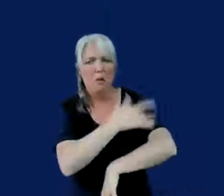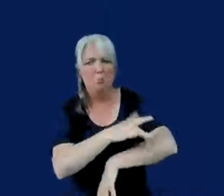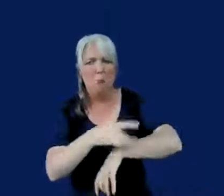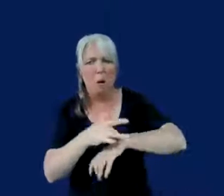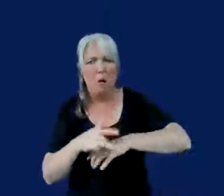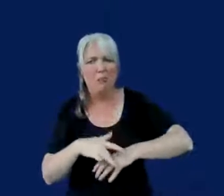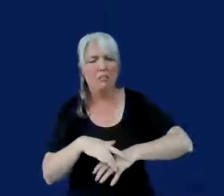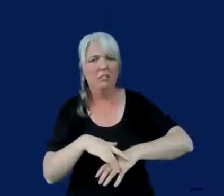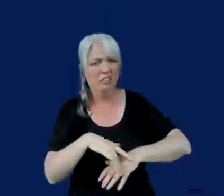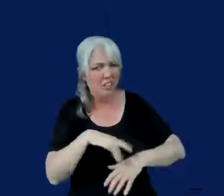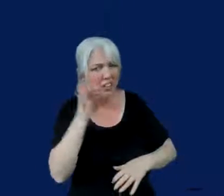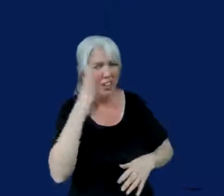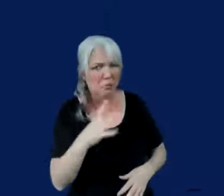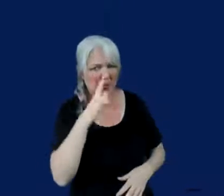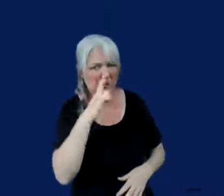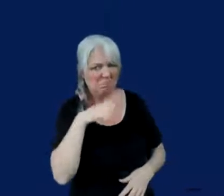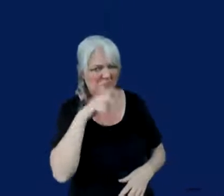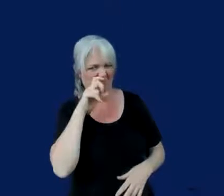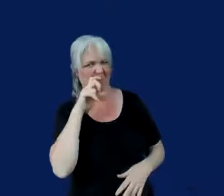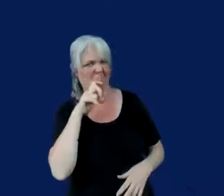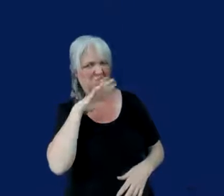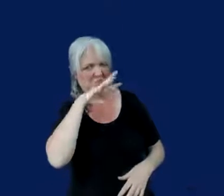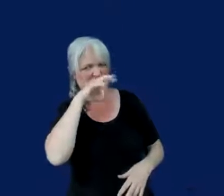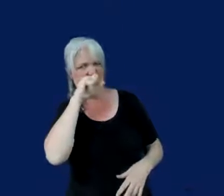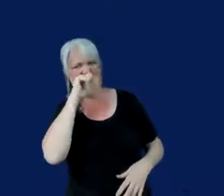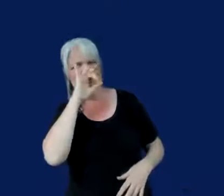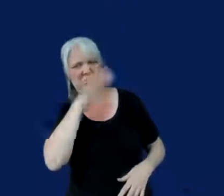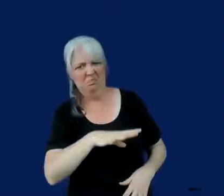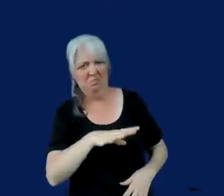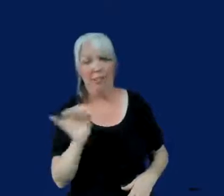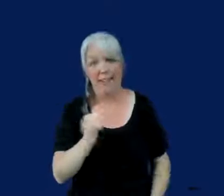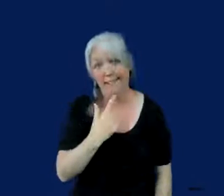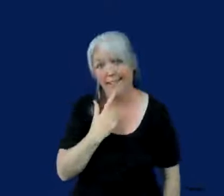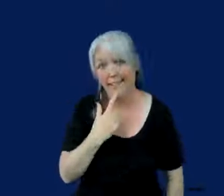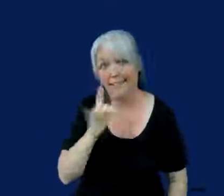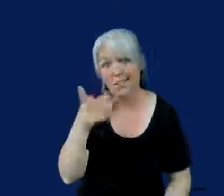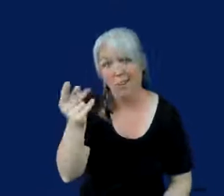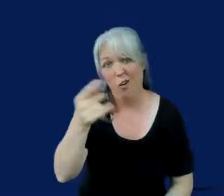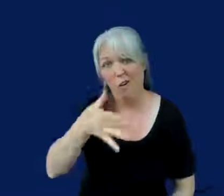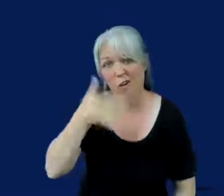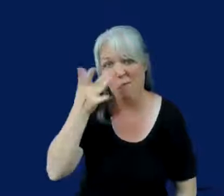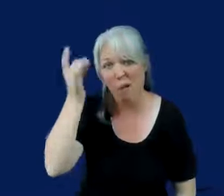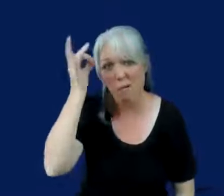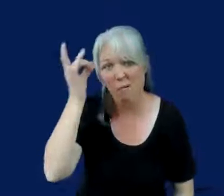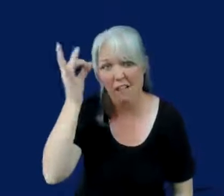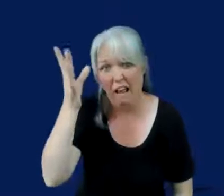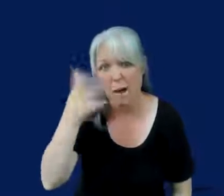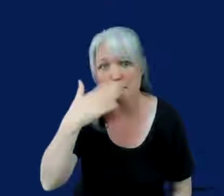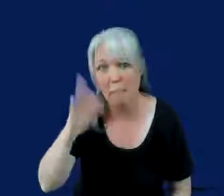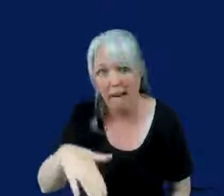The preacher’s nose wrinkled up. Like I said, the dog smelled pretty bad.